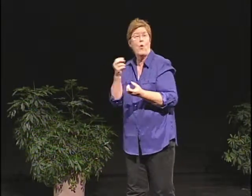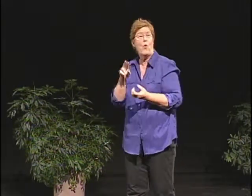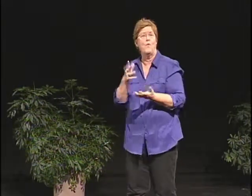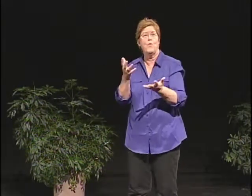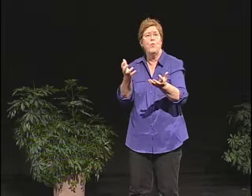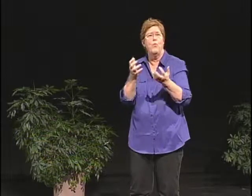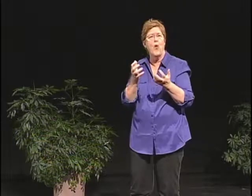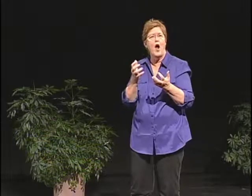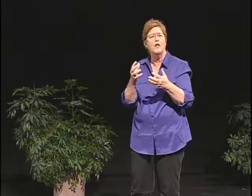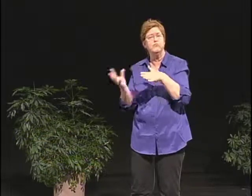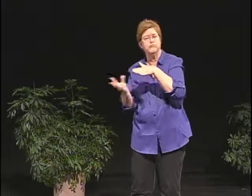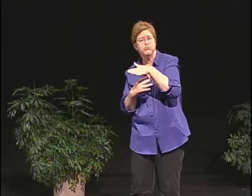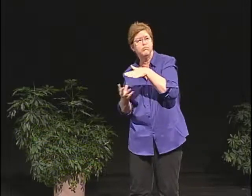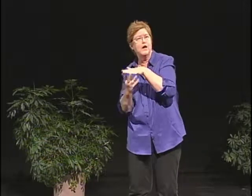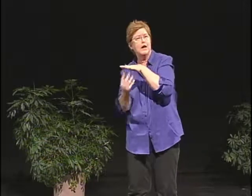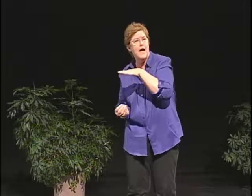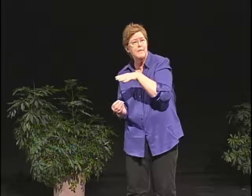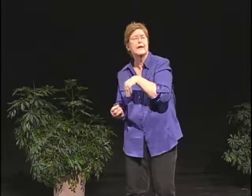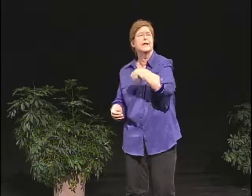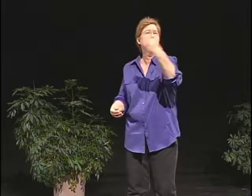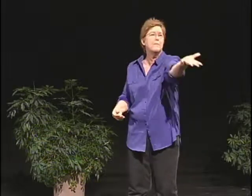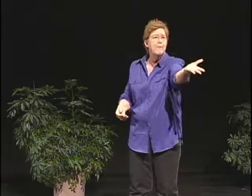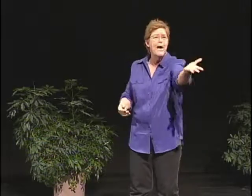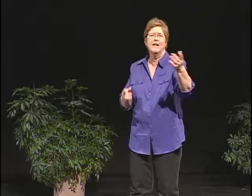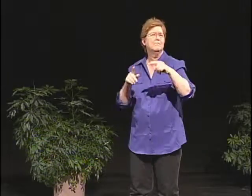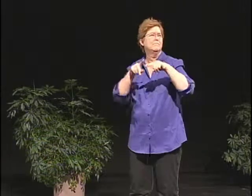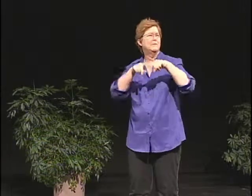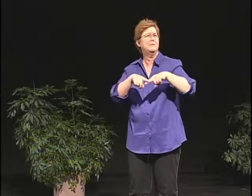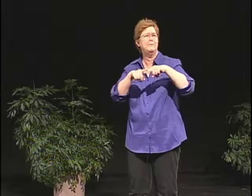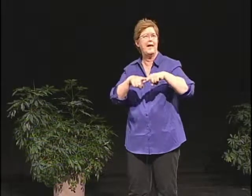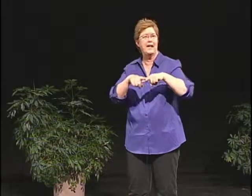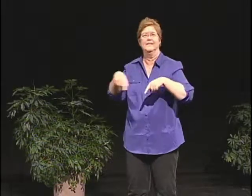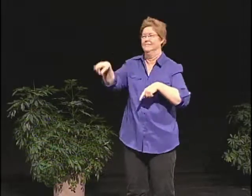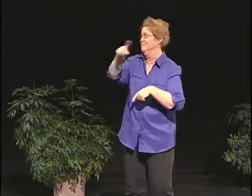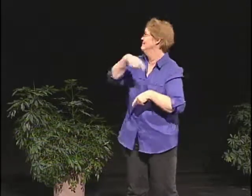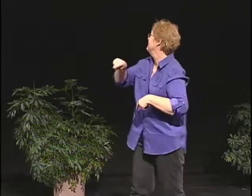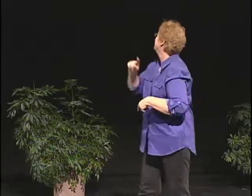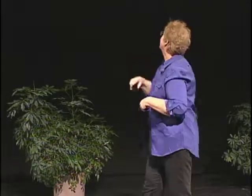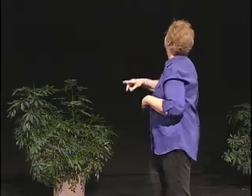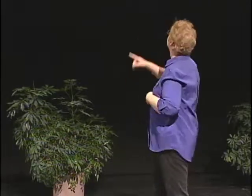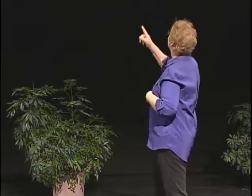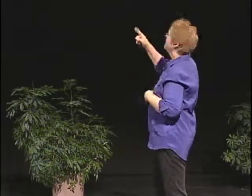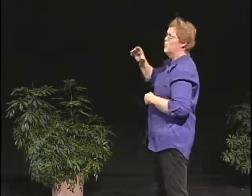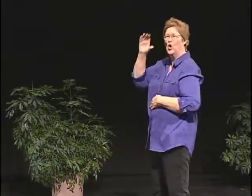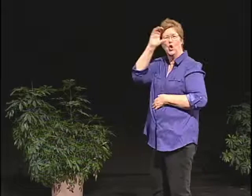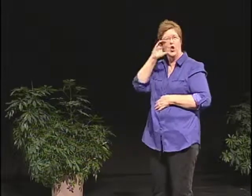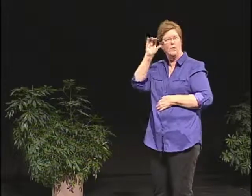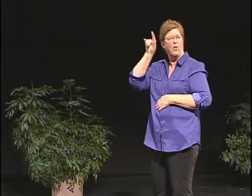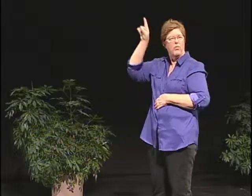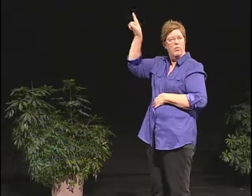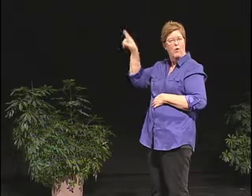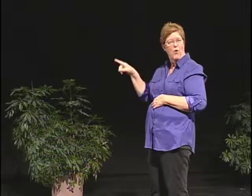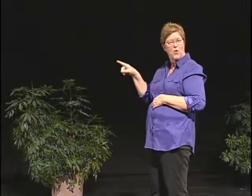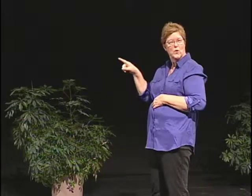We're willing to keep it here. Or you can even allow us sometime to scan it, to capture it and then you can keep it.